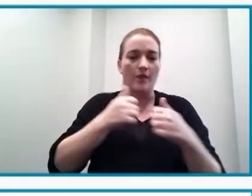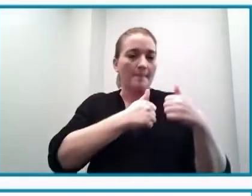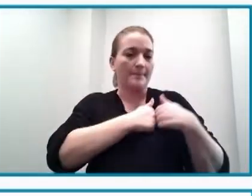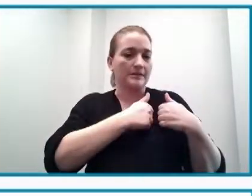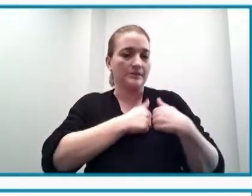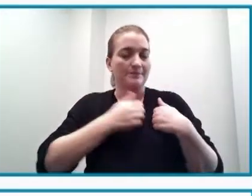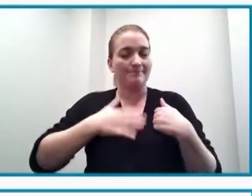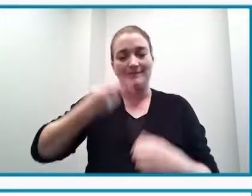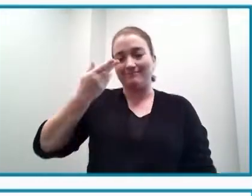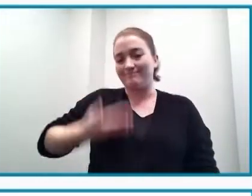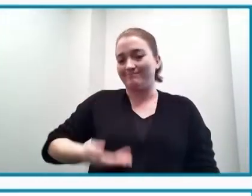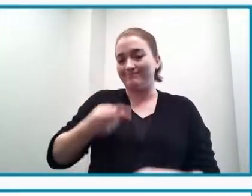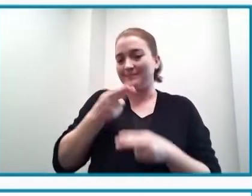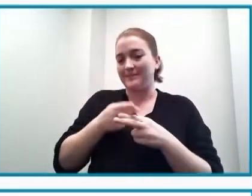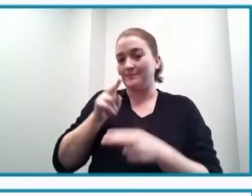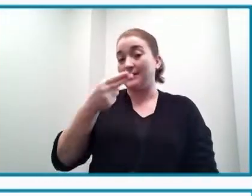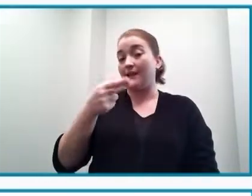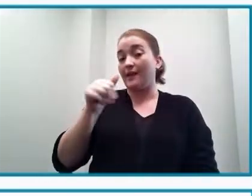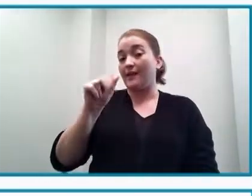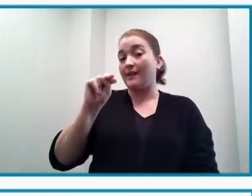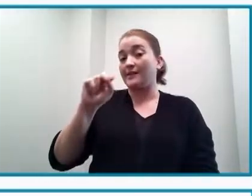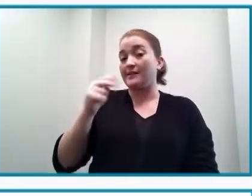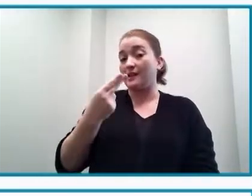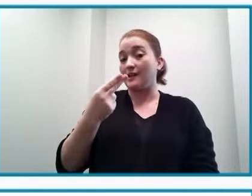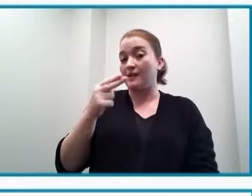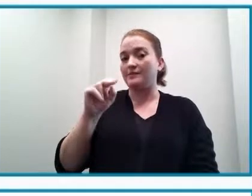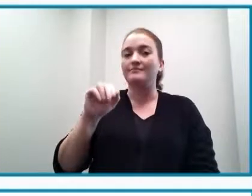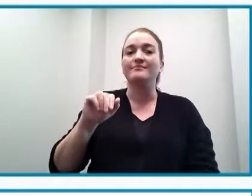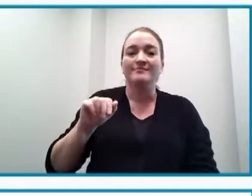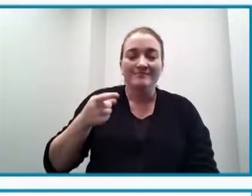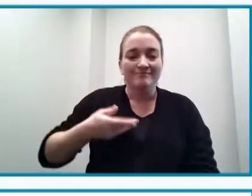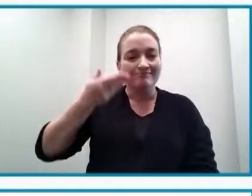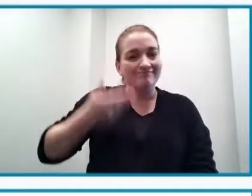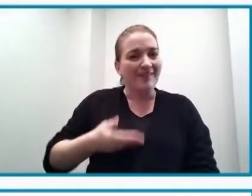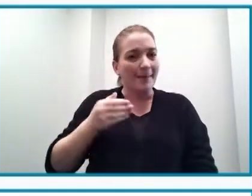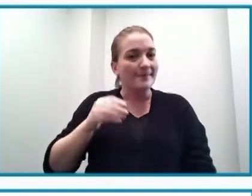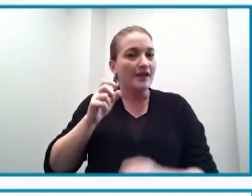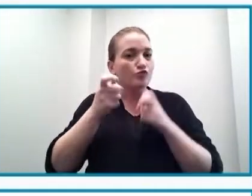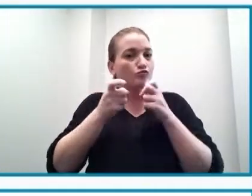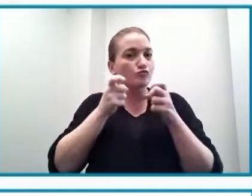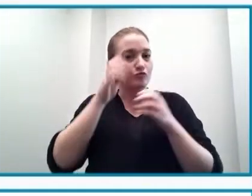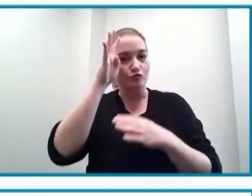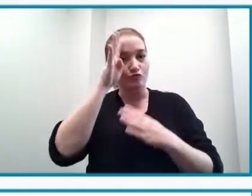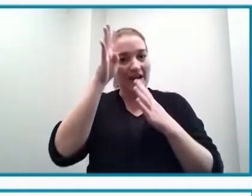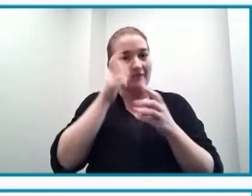and I'm the Community Engagement Manager for Creative Forces. I'll be facilitating and moderating the webinar today,